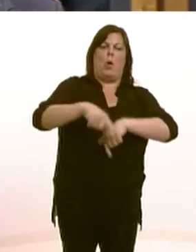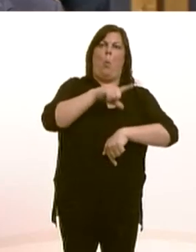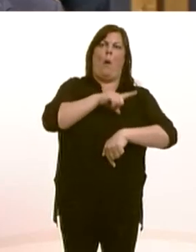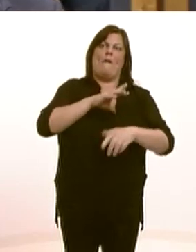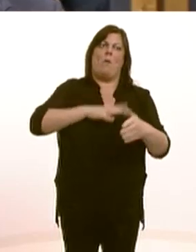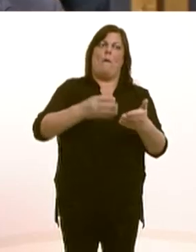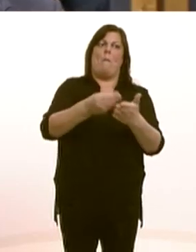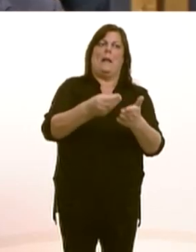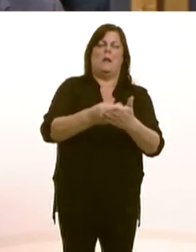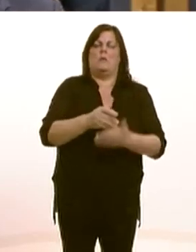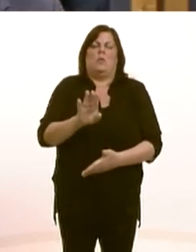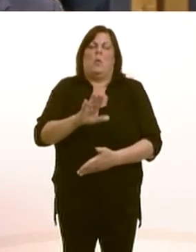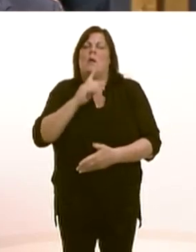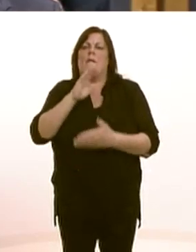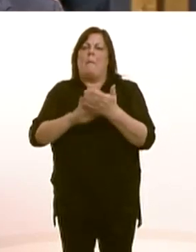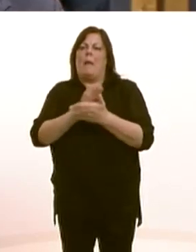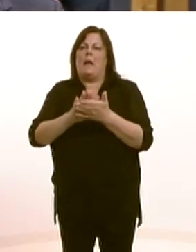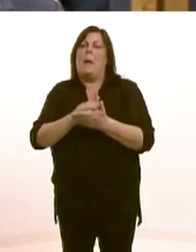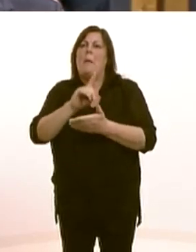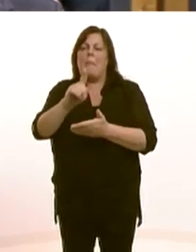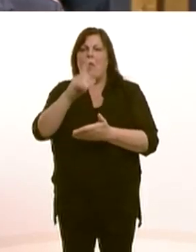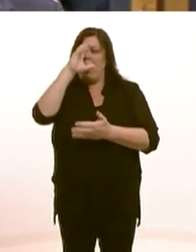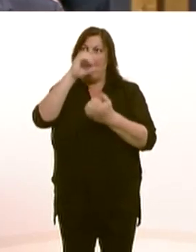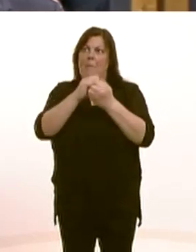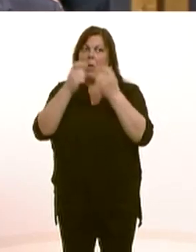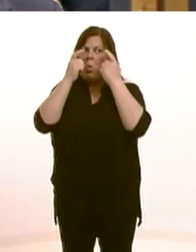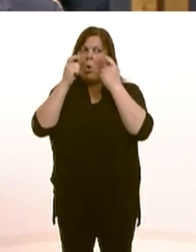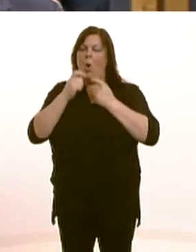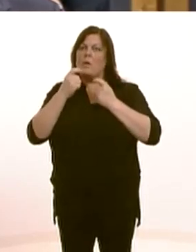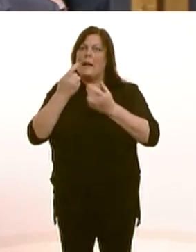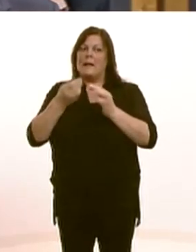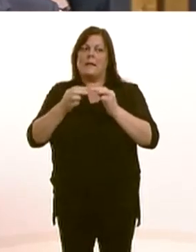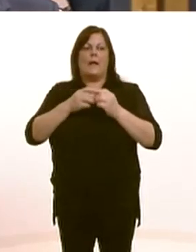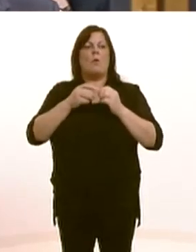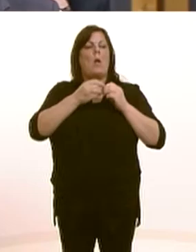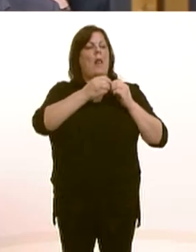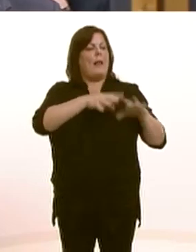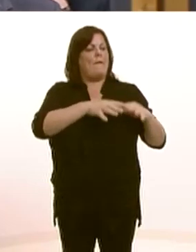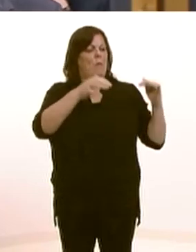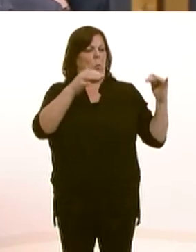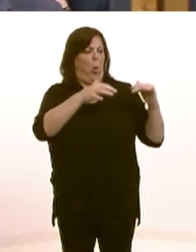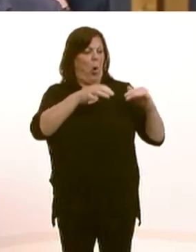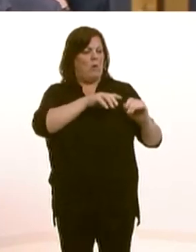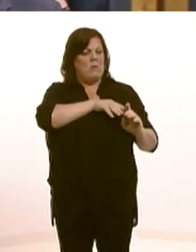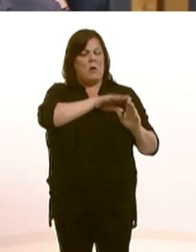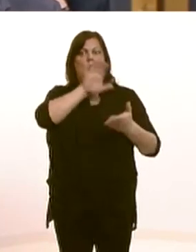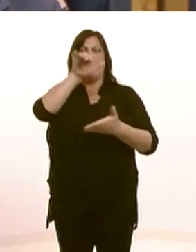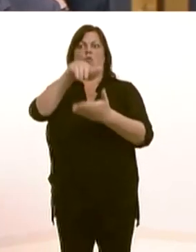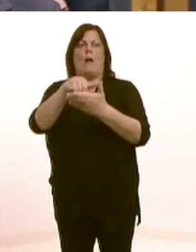to refugee status in the first country to which you go for protection from the country from which youíre coming, and that, in most cases, is Turkey.